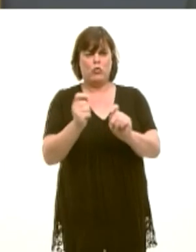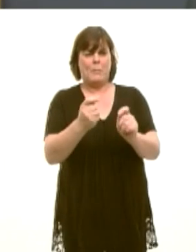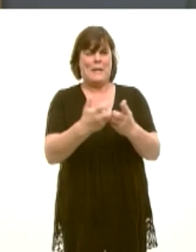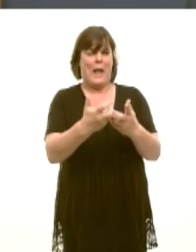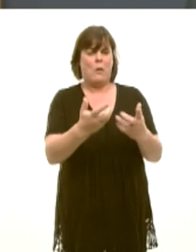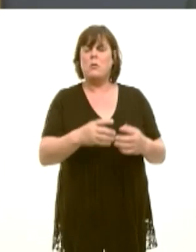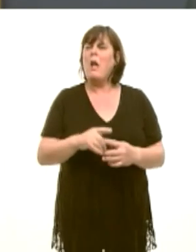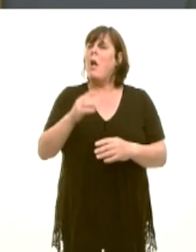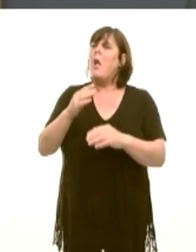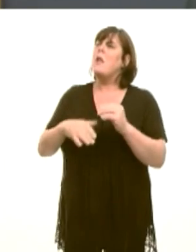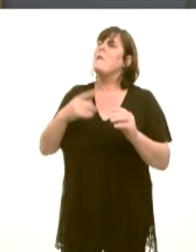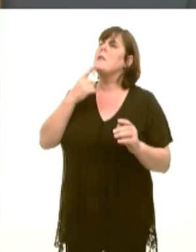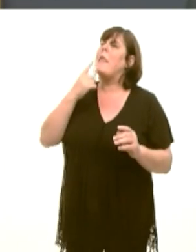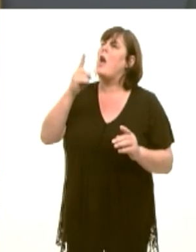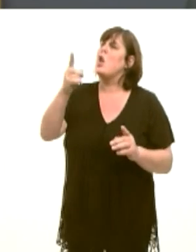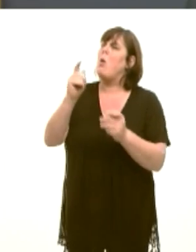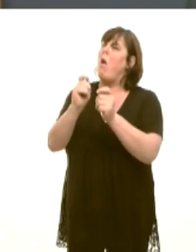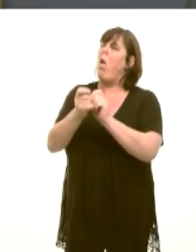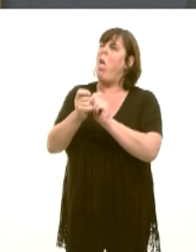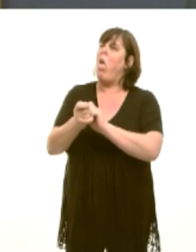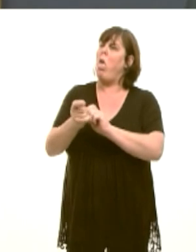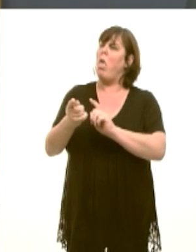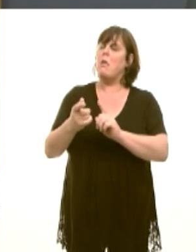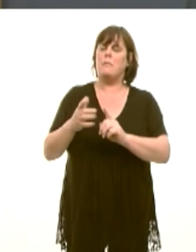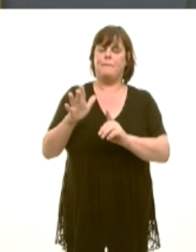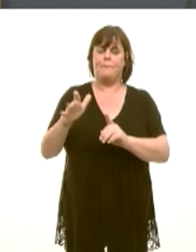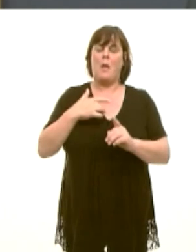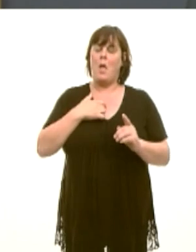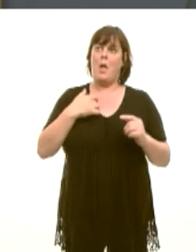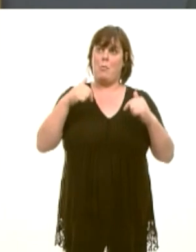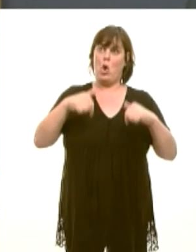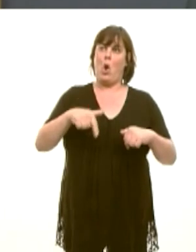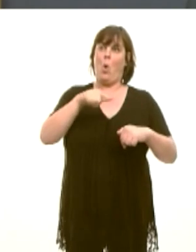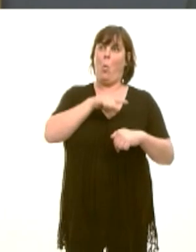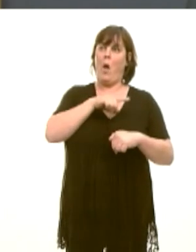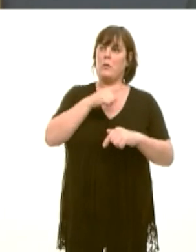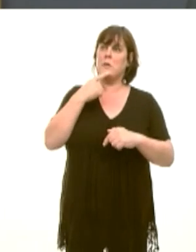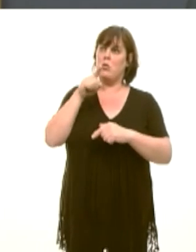Minister. That is not what we said. I am here to hold you to account for your Governmentís